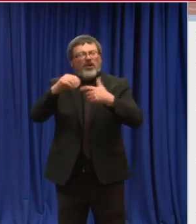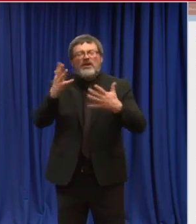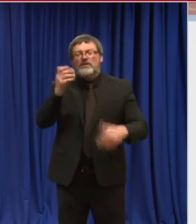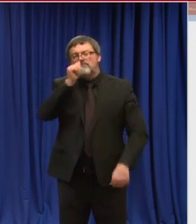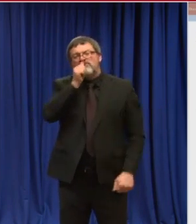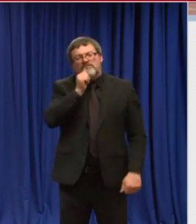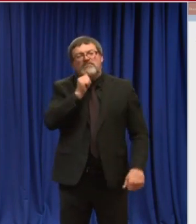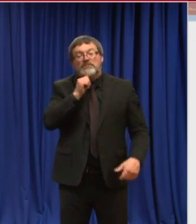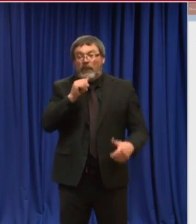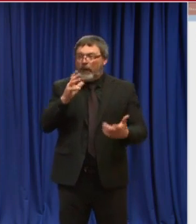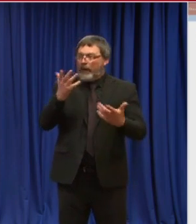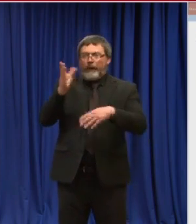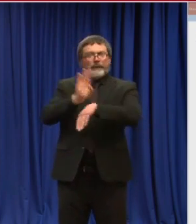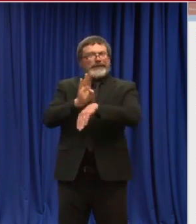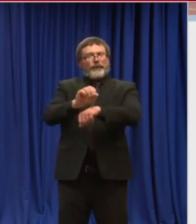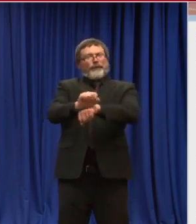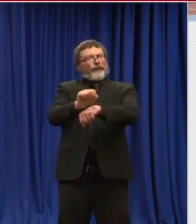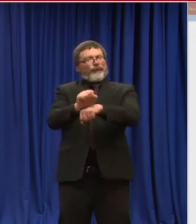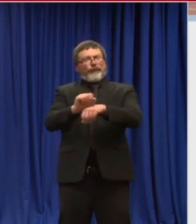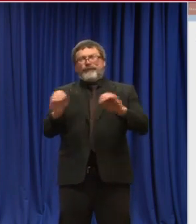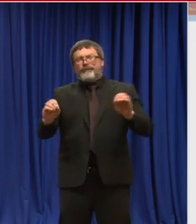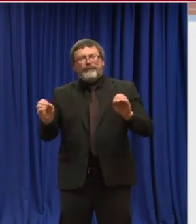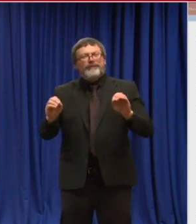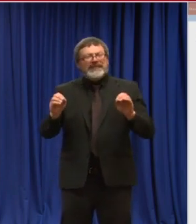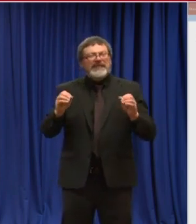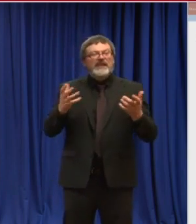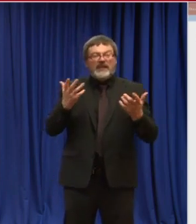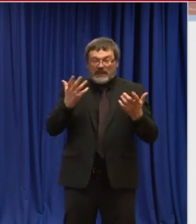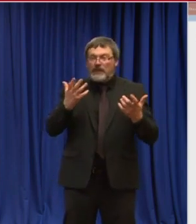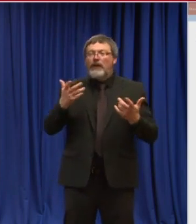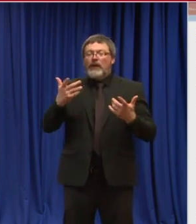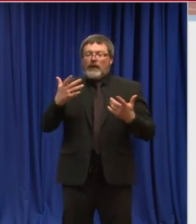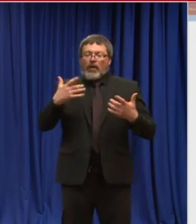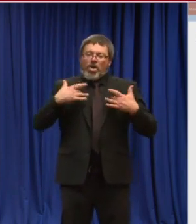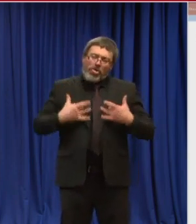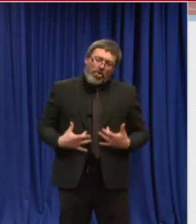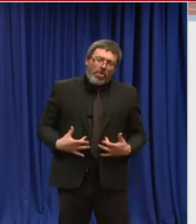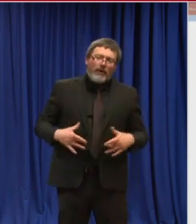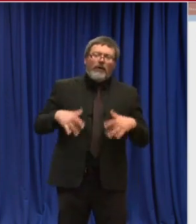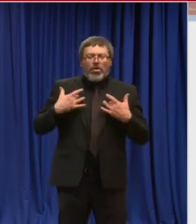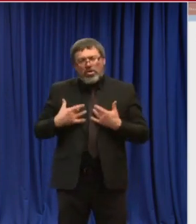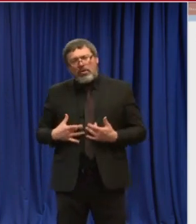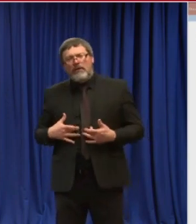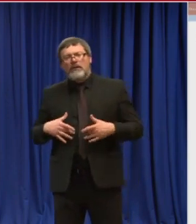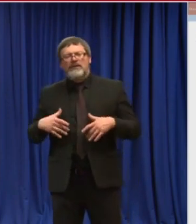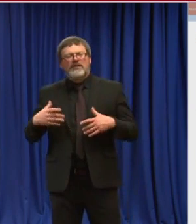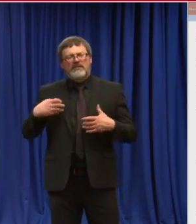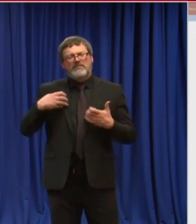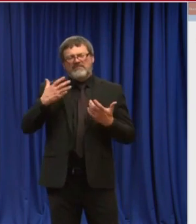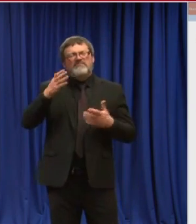WE KNOW THAT THIS IS HAVING AN IMPACT ON FAMILIES AND INCOME AND EVEN EMOTIONAL AND MENTAL HEALTH.